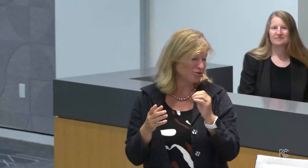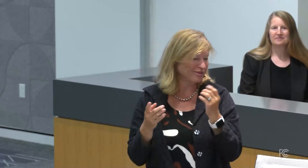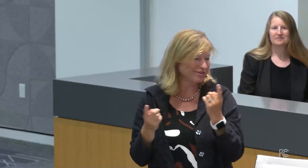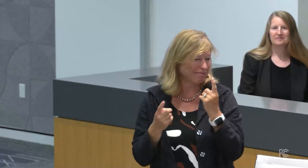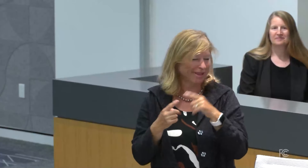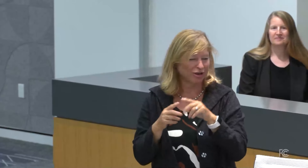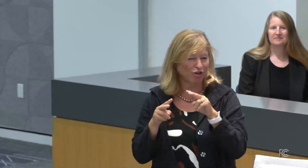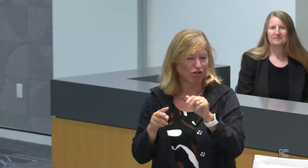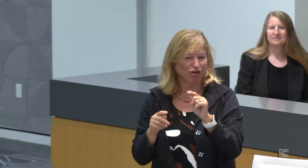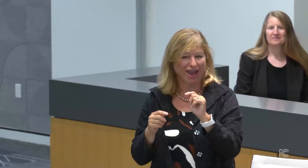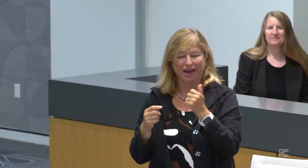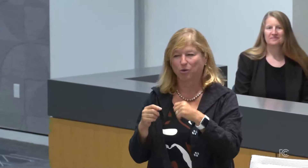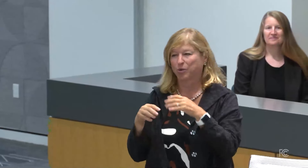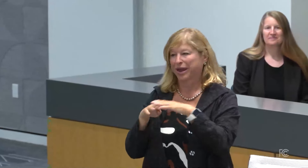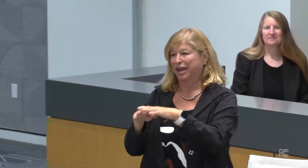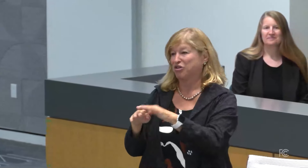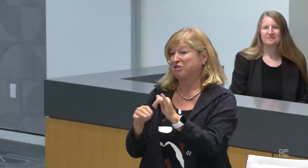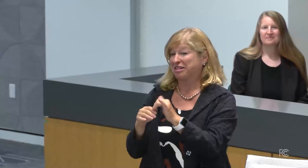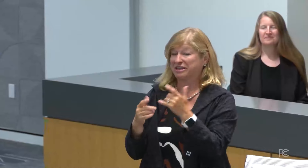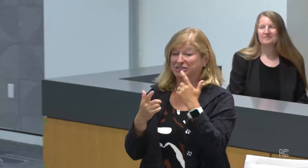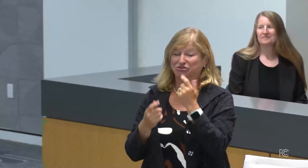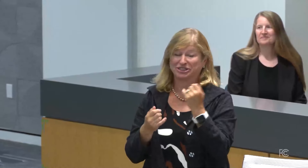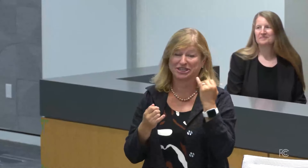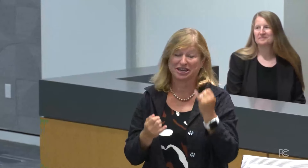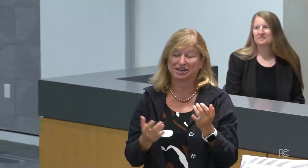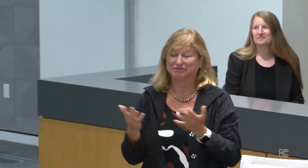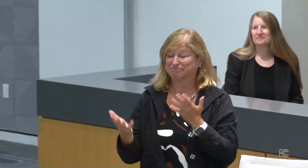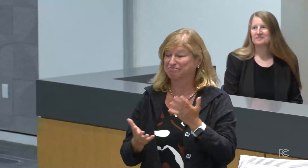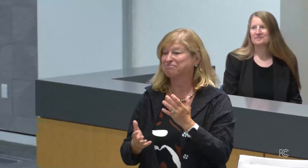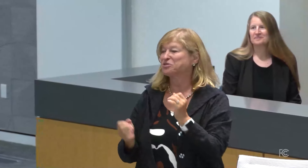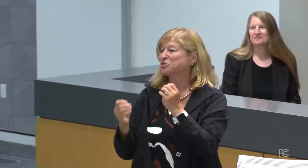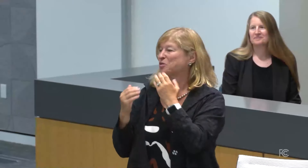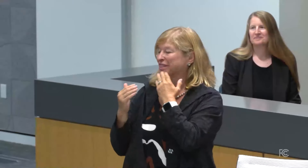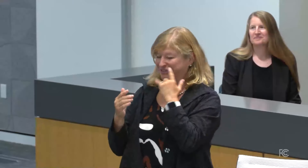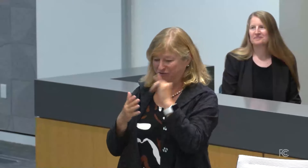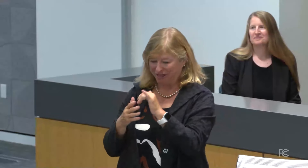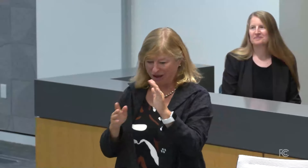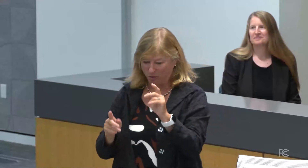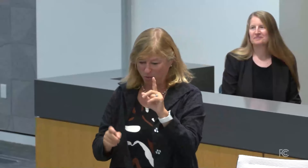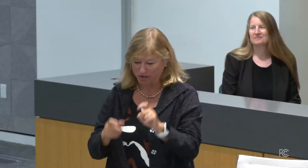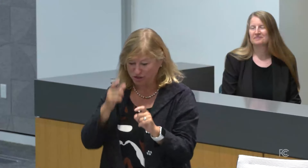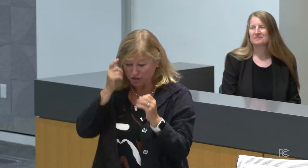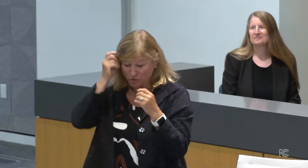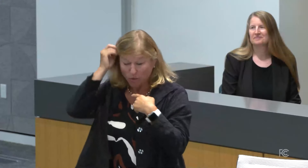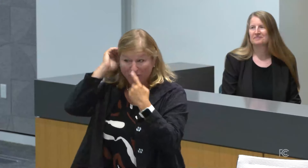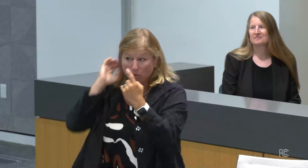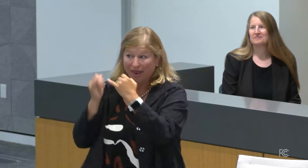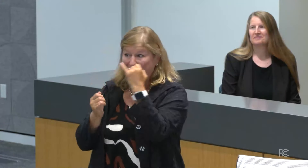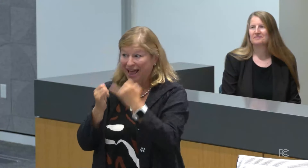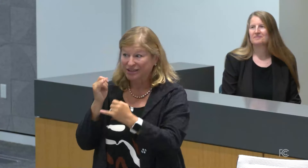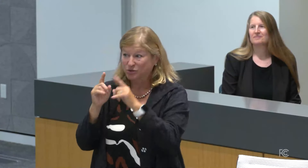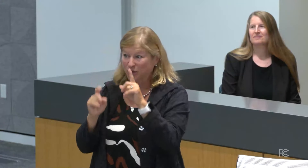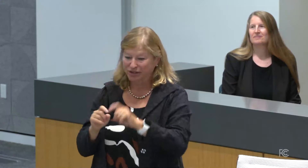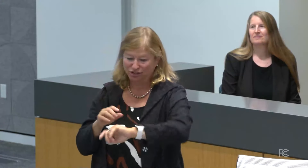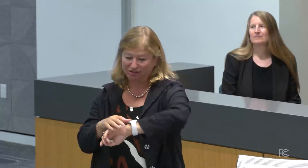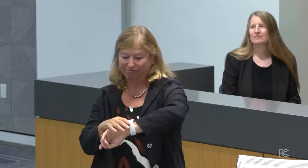SINGLE TOPIC. IT'S A VERY INTERESTING ONE. AND CHATBOTS ARE USING ASL IN SOME PLACES.